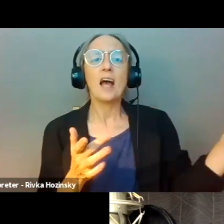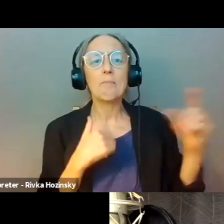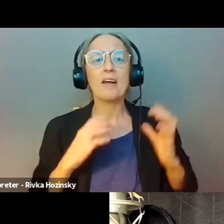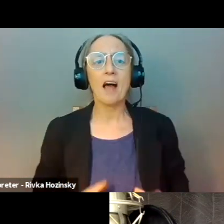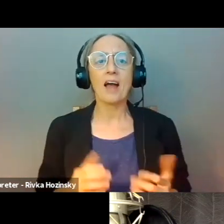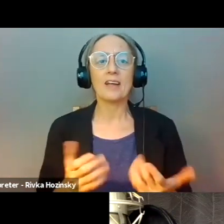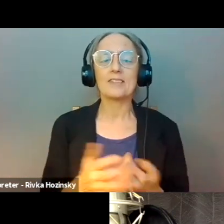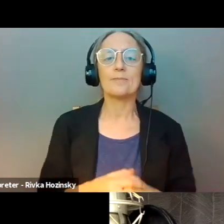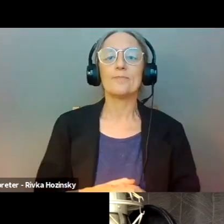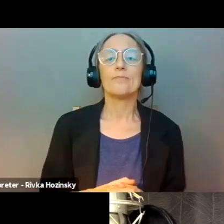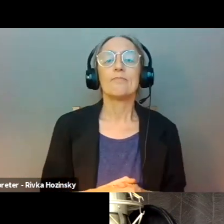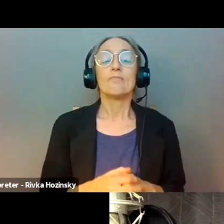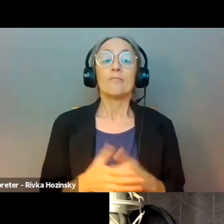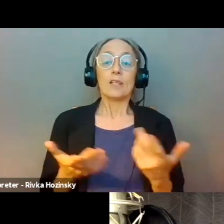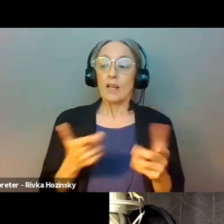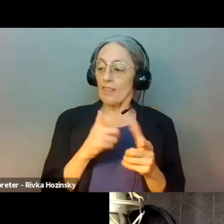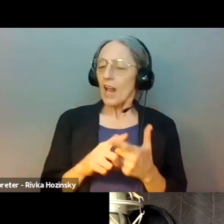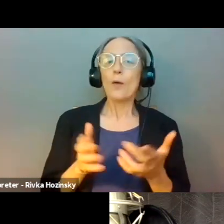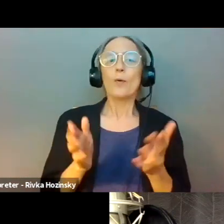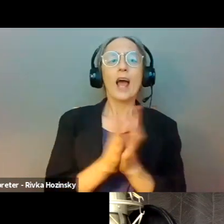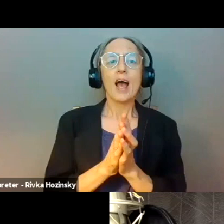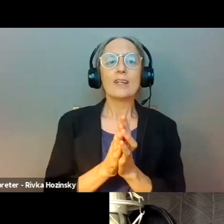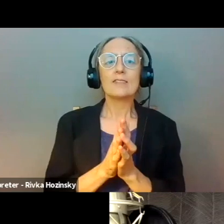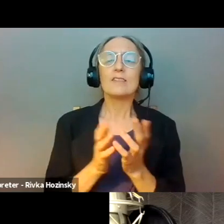for examples of things and ask for references.